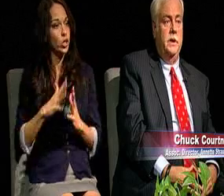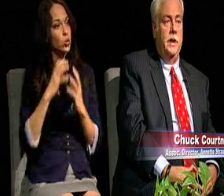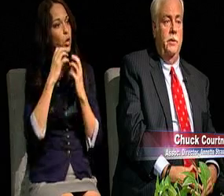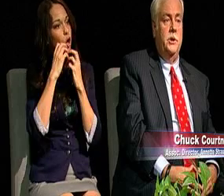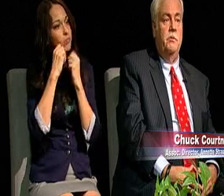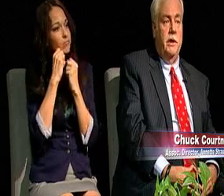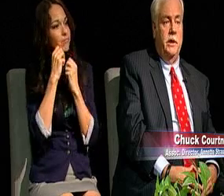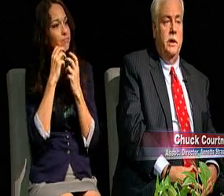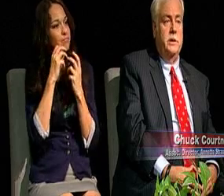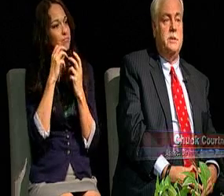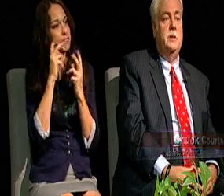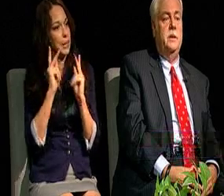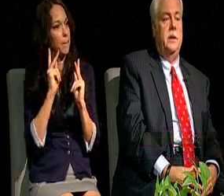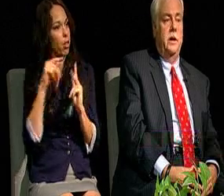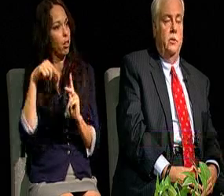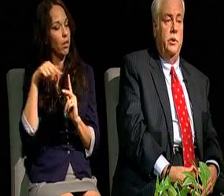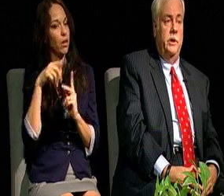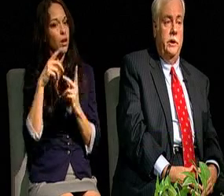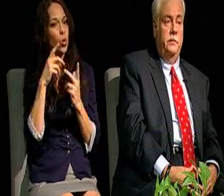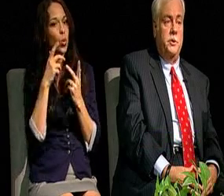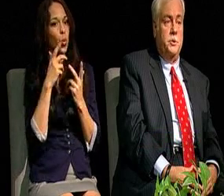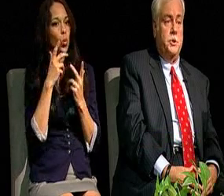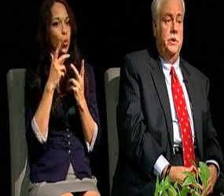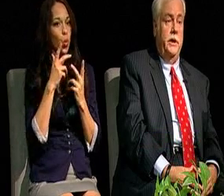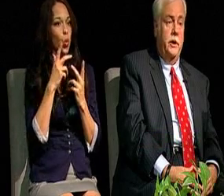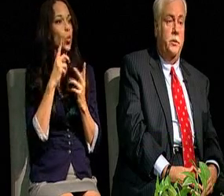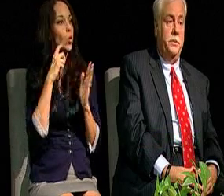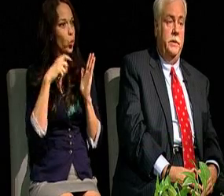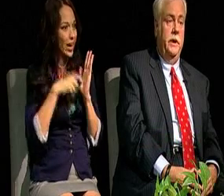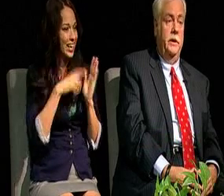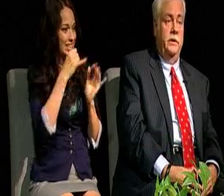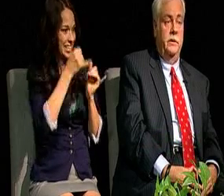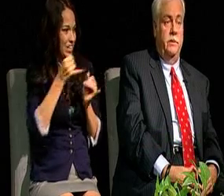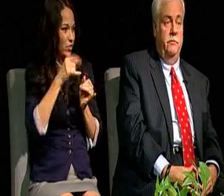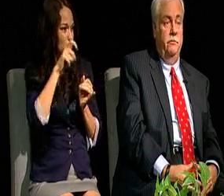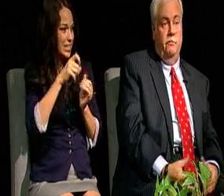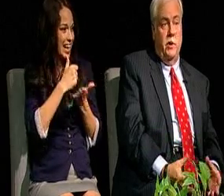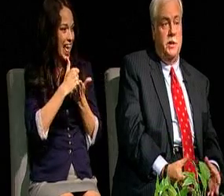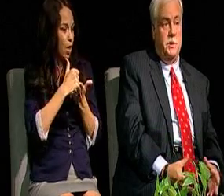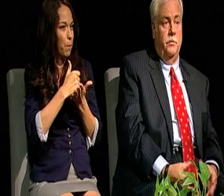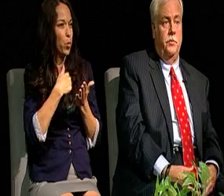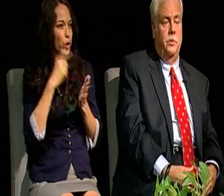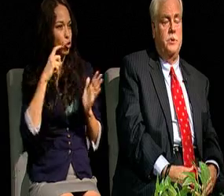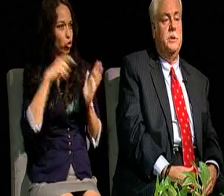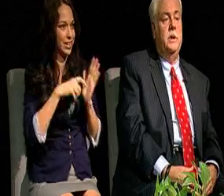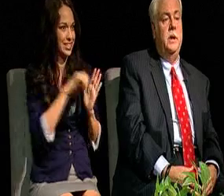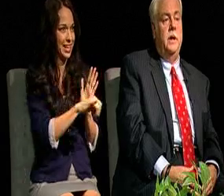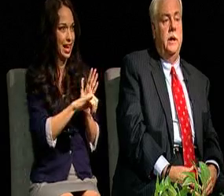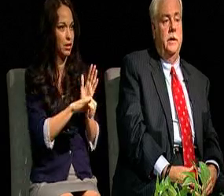and we do recognize when individuals do need help in various different forms.